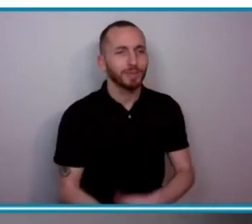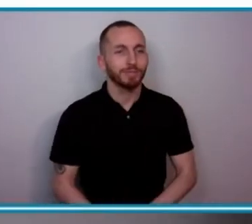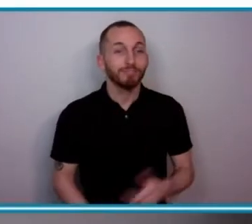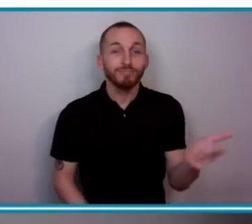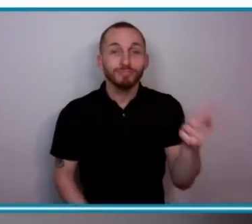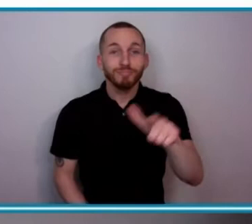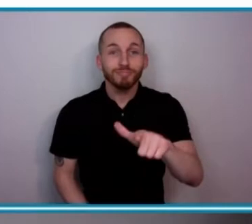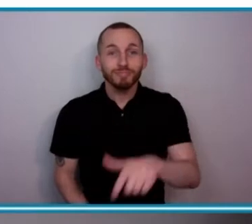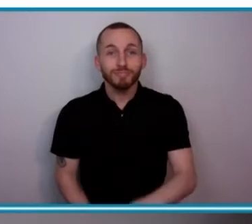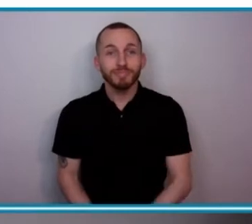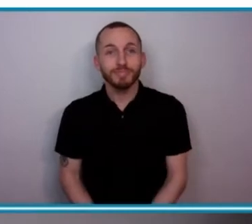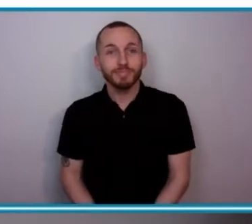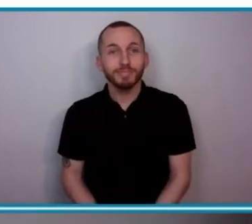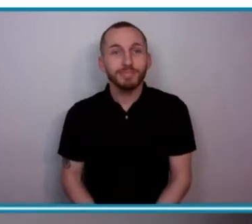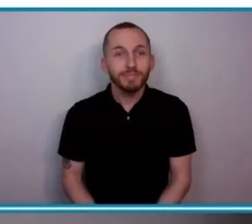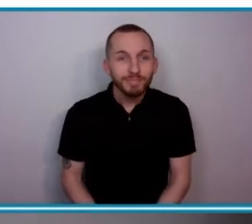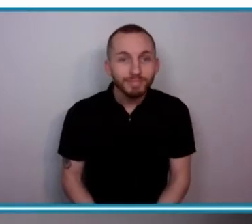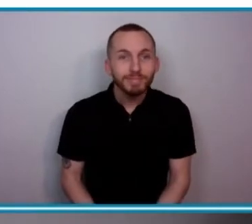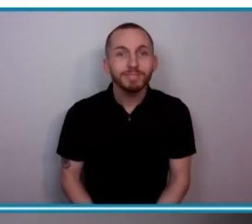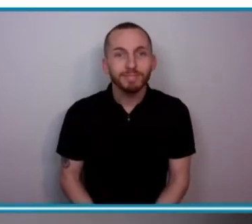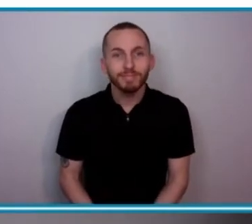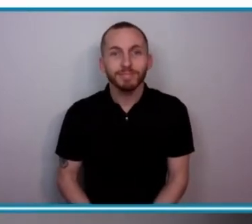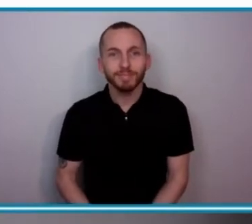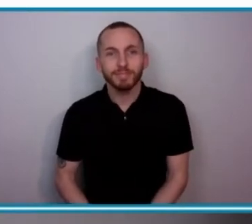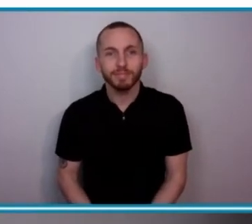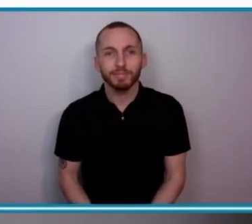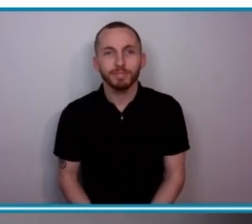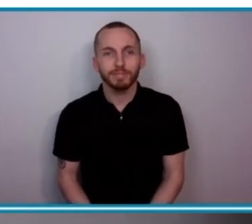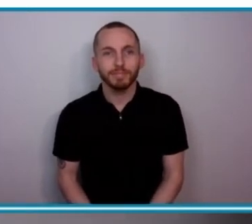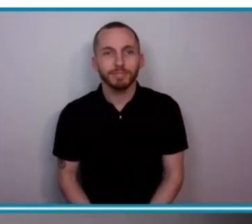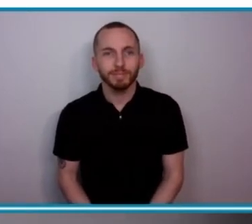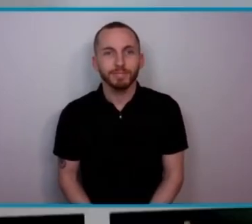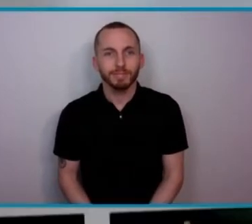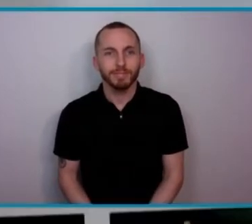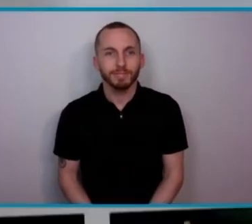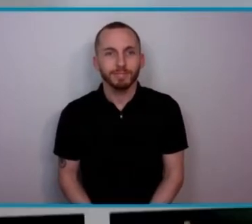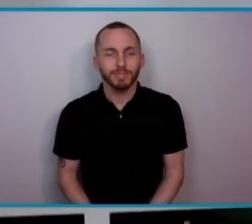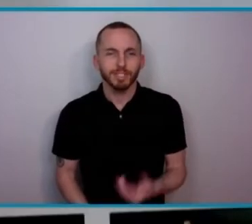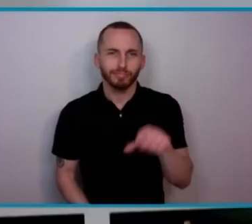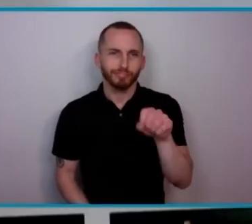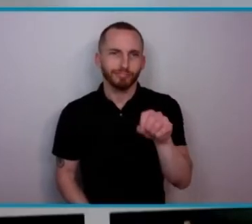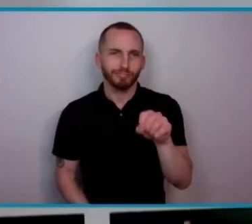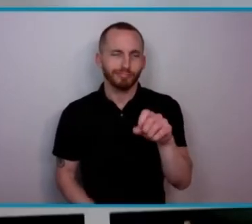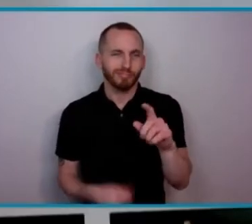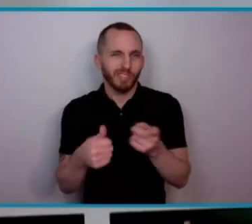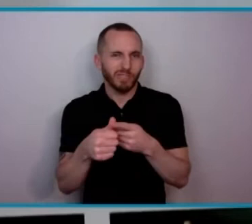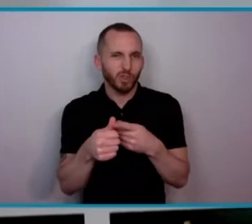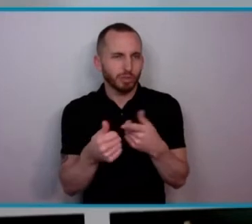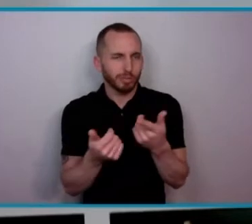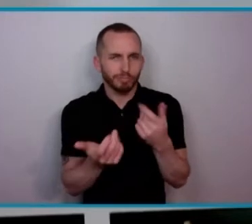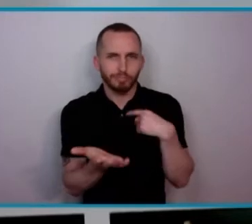Yeah so I actually trained first to become a music teacher in my home country Belgium